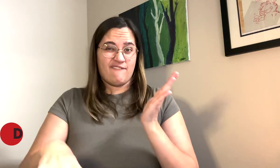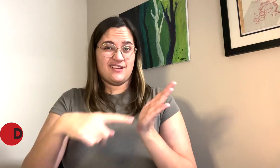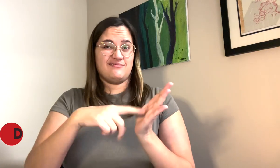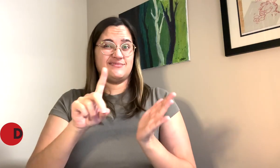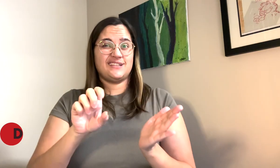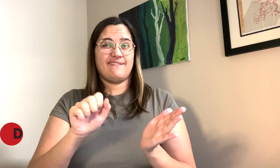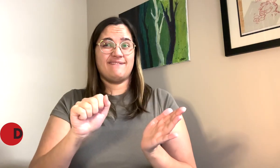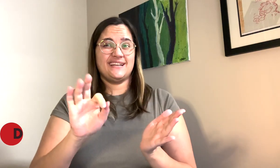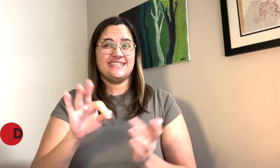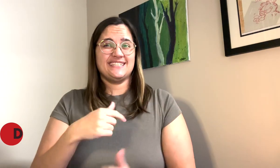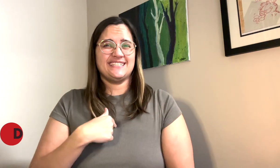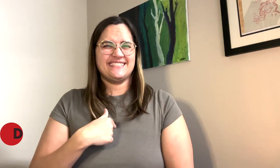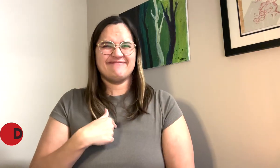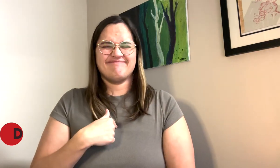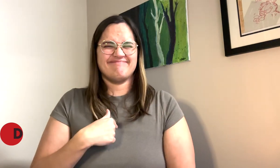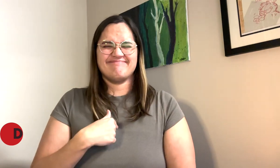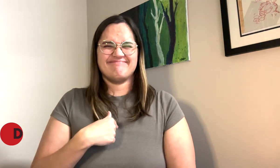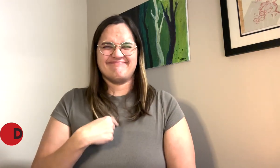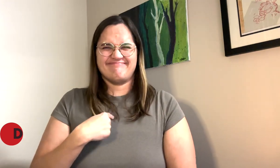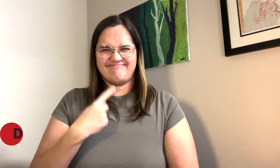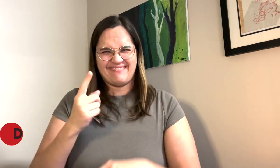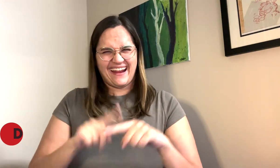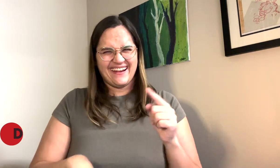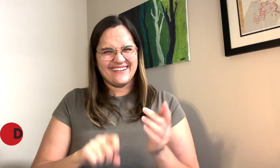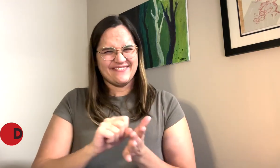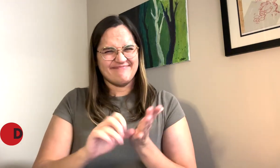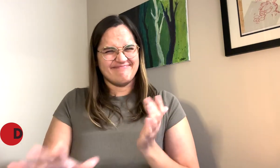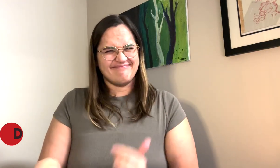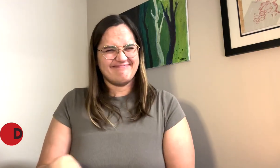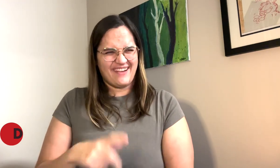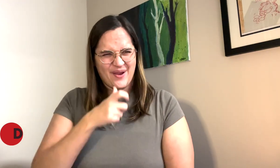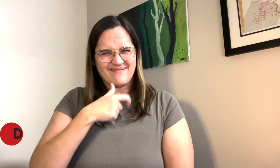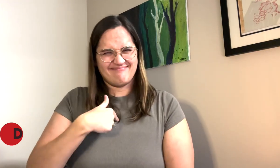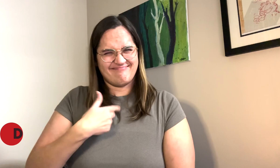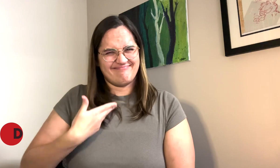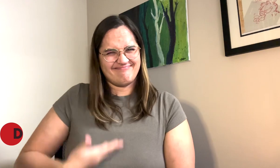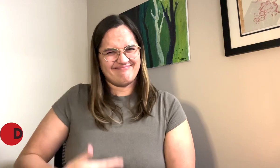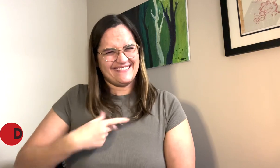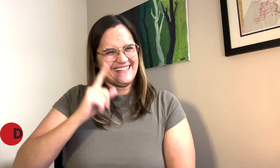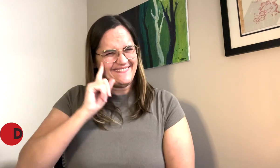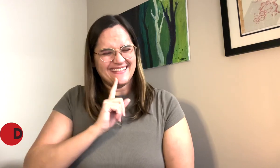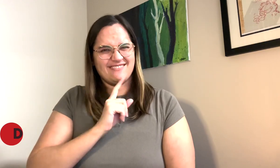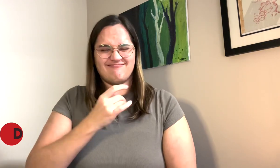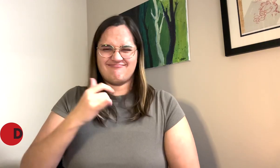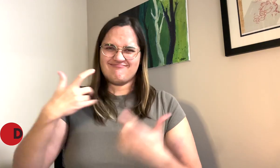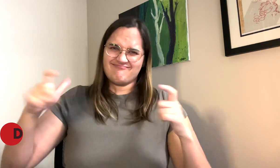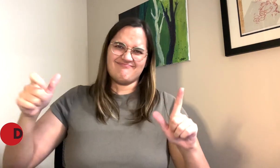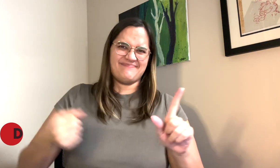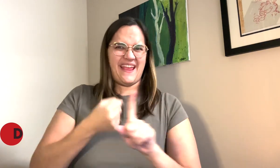My being Deaf really impacts my artwork. There needs to be